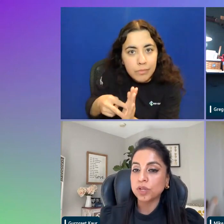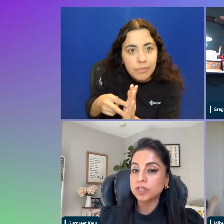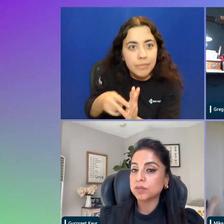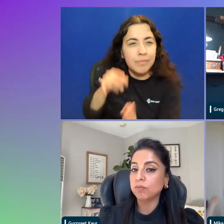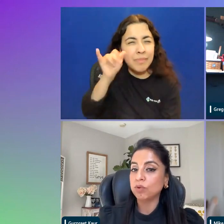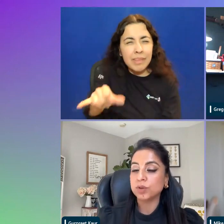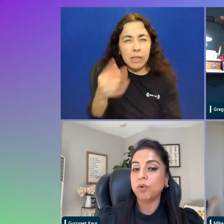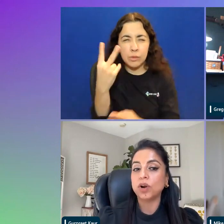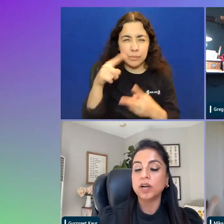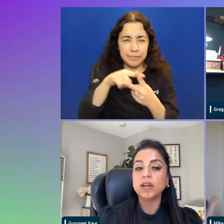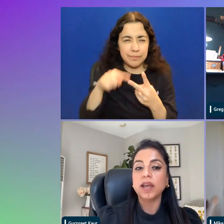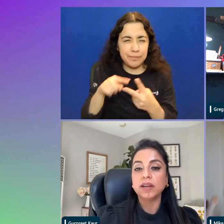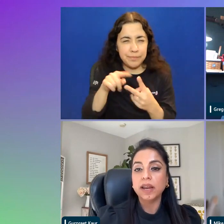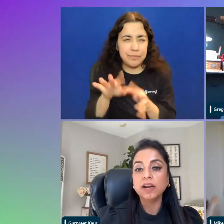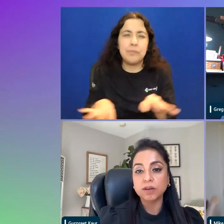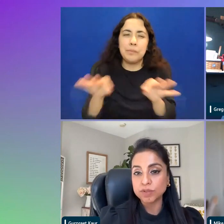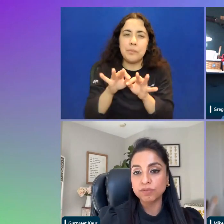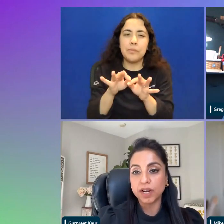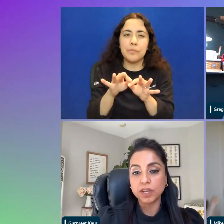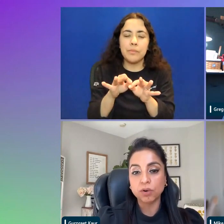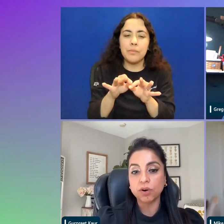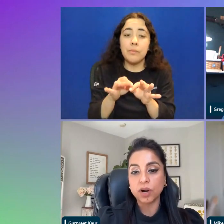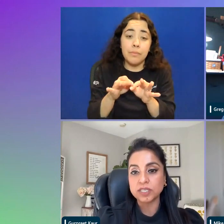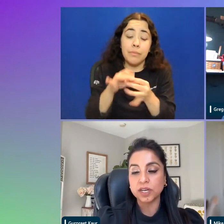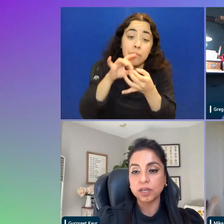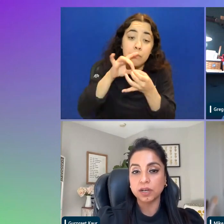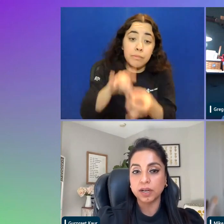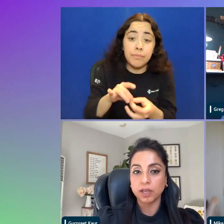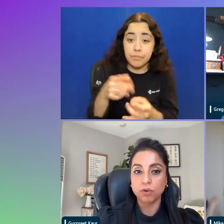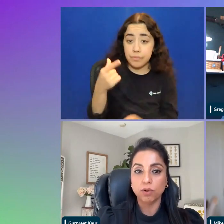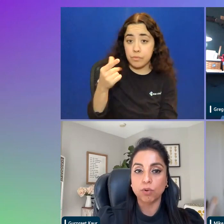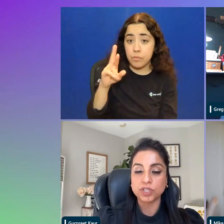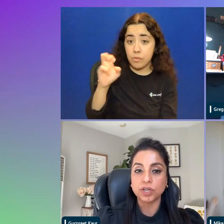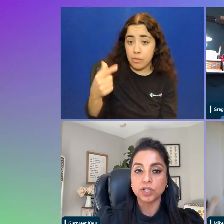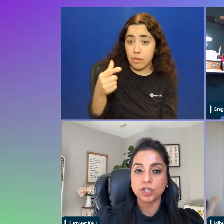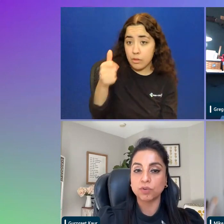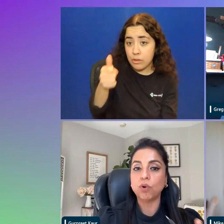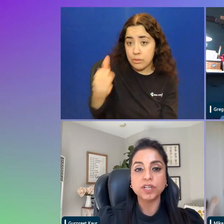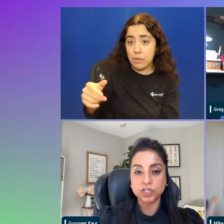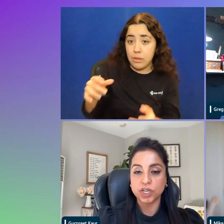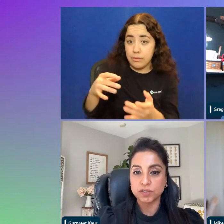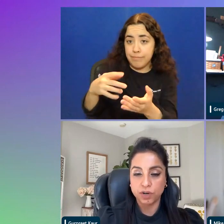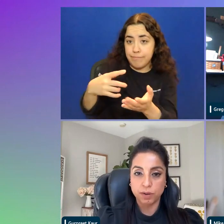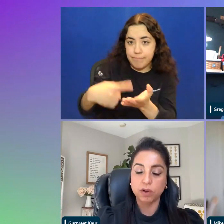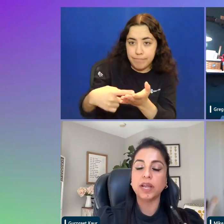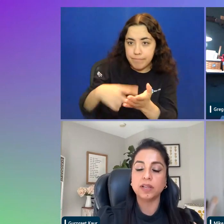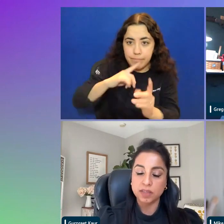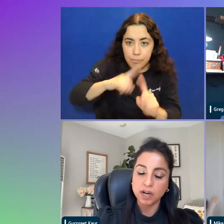things most important, and in terms of, Greg, you're answering like your question in terms of what is transferable. Like there